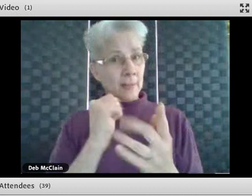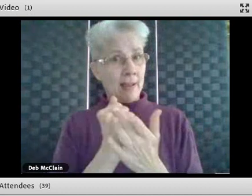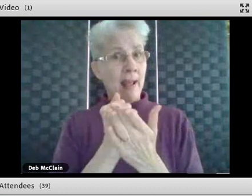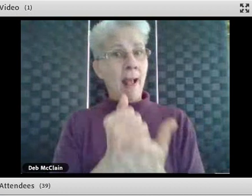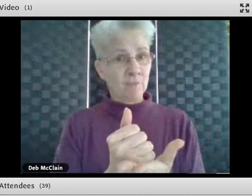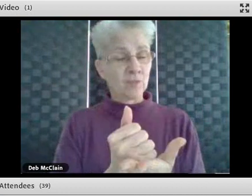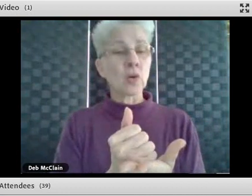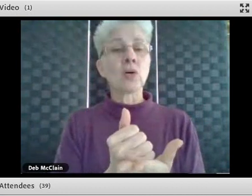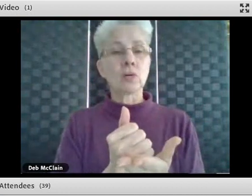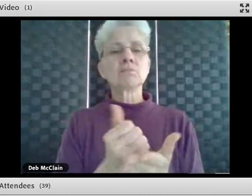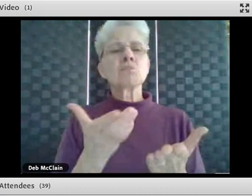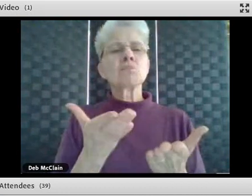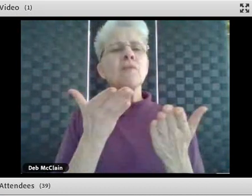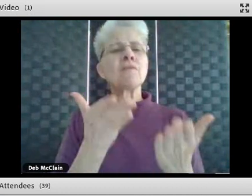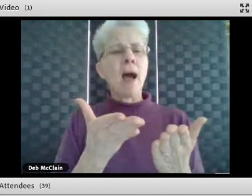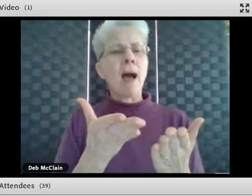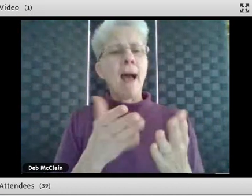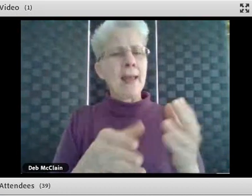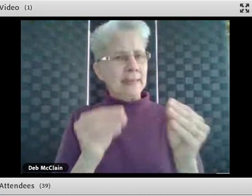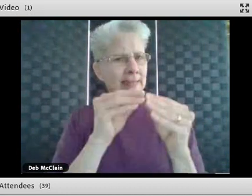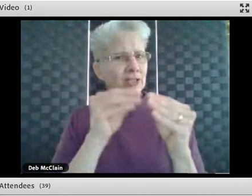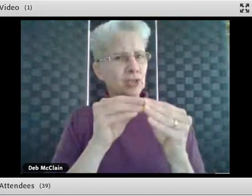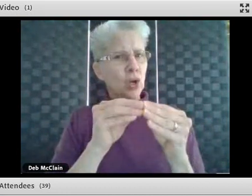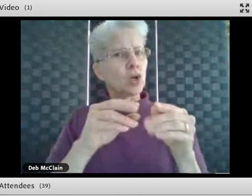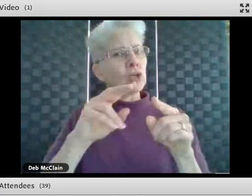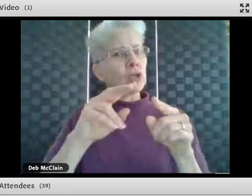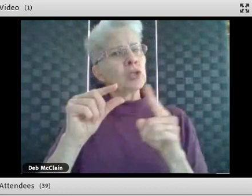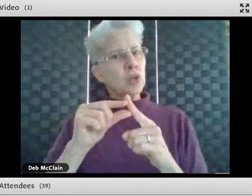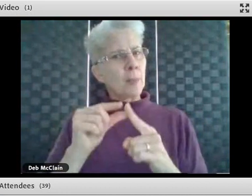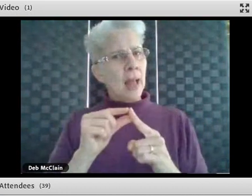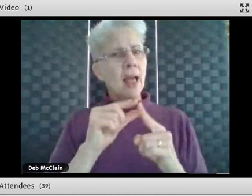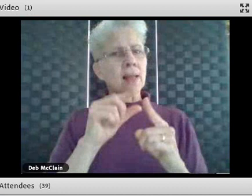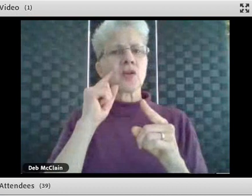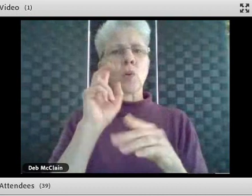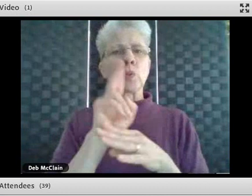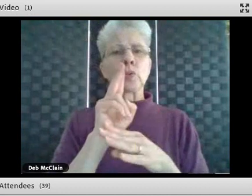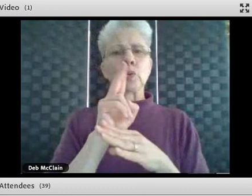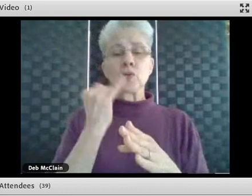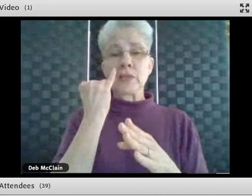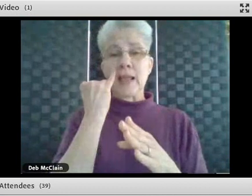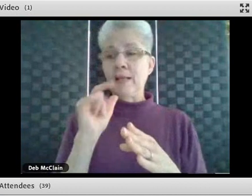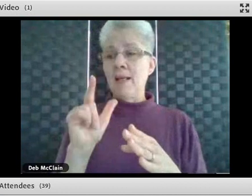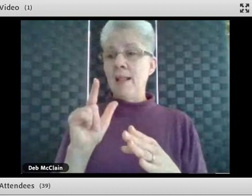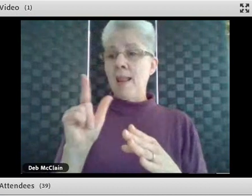in kind of providing additional terminology for users if the Library of Congress Subject Headings